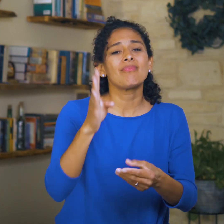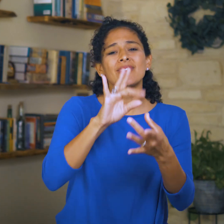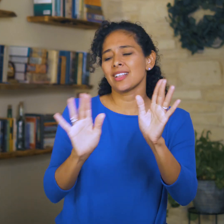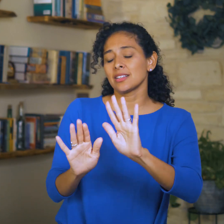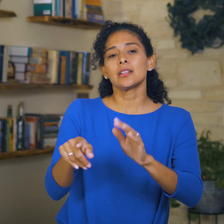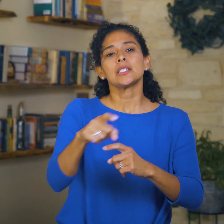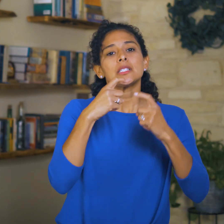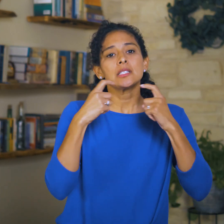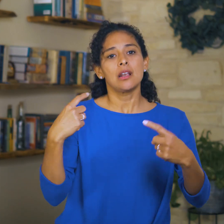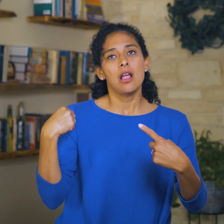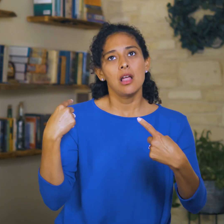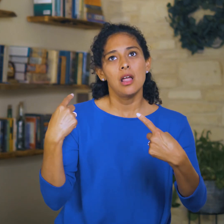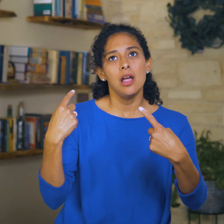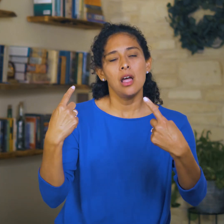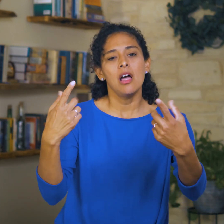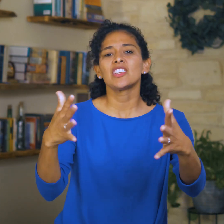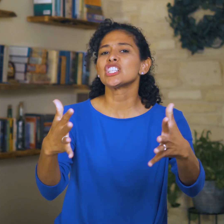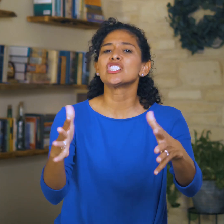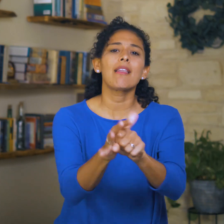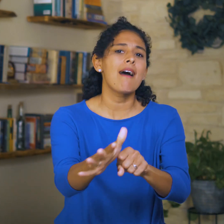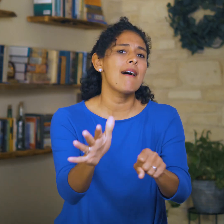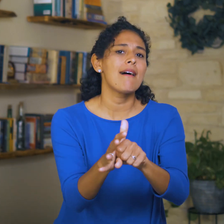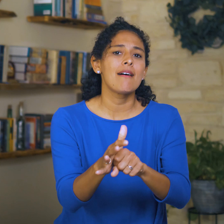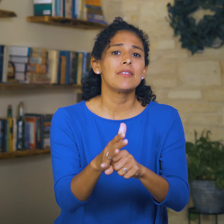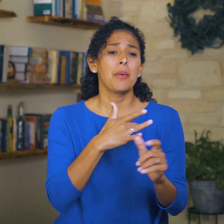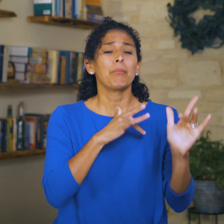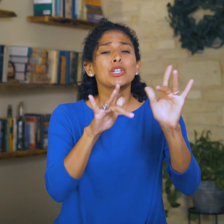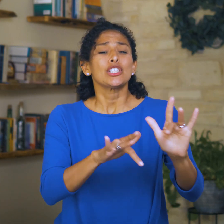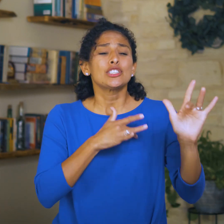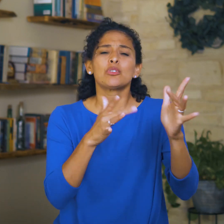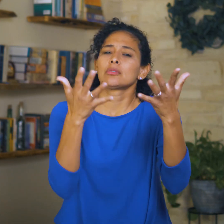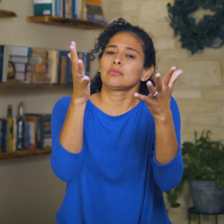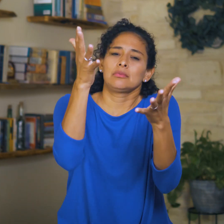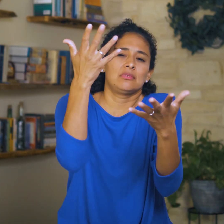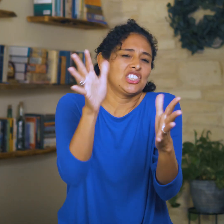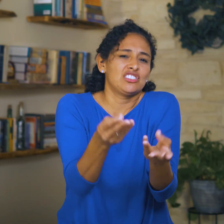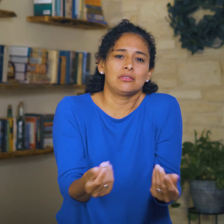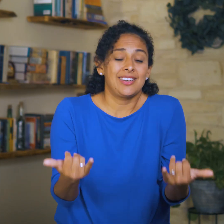God says they’ve sinned against Him long enough, the days of mercy have passed,